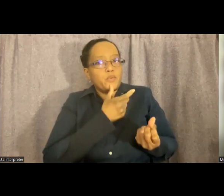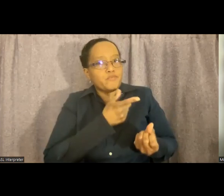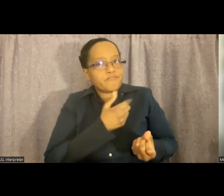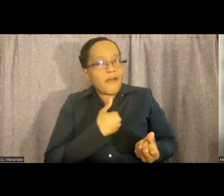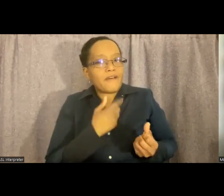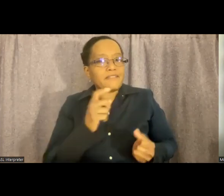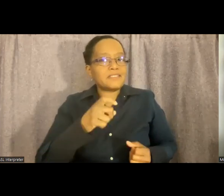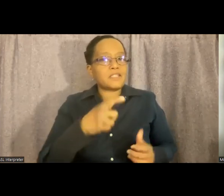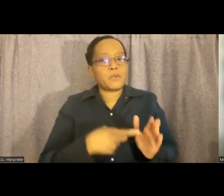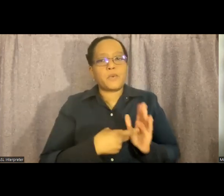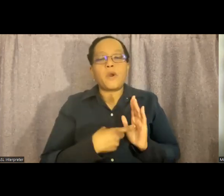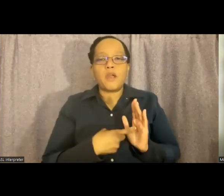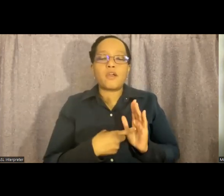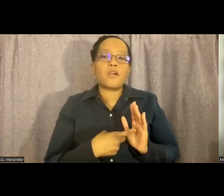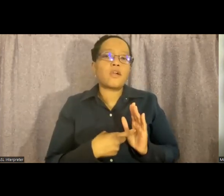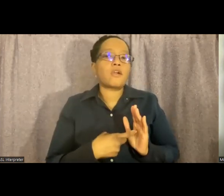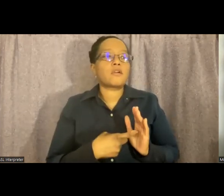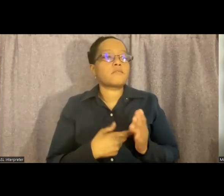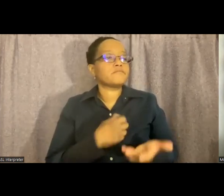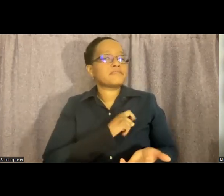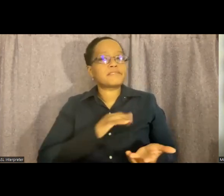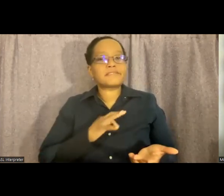that require them to have staffing in their home.